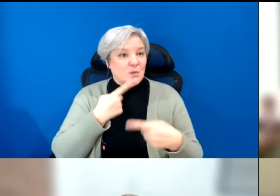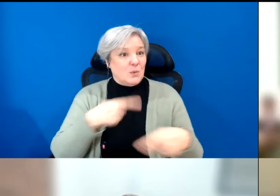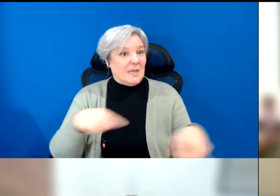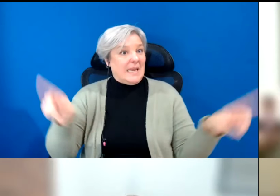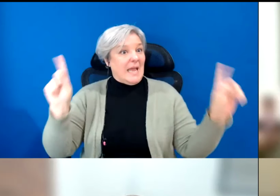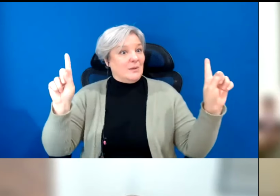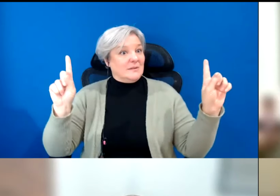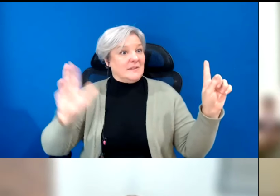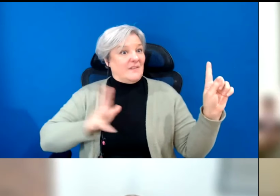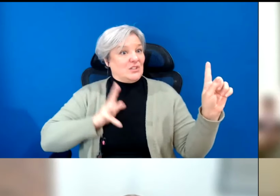Yeah, I can I can do that.